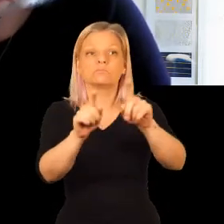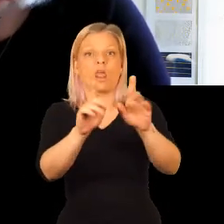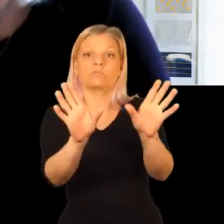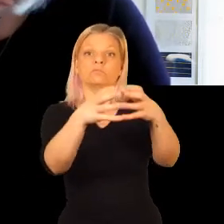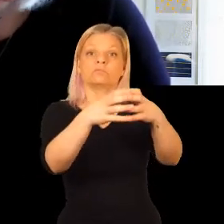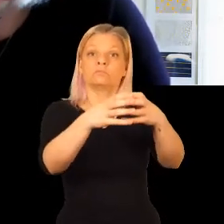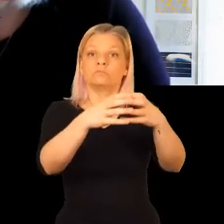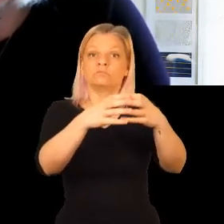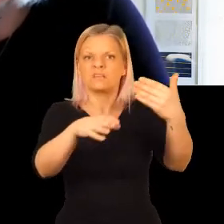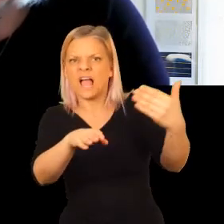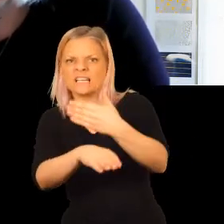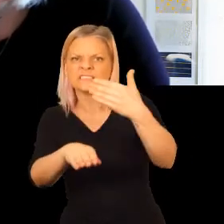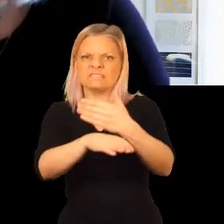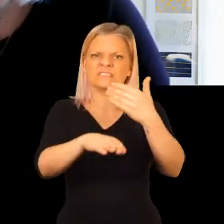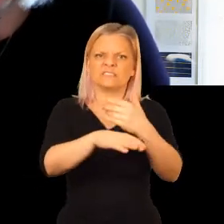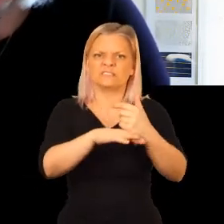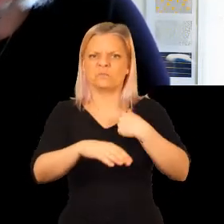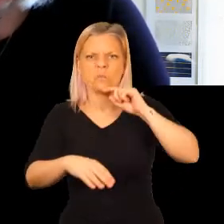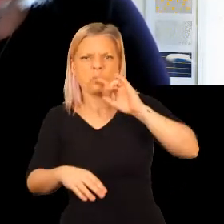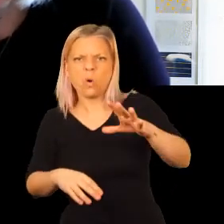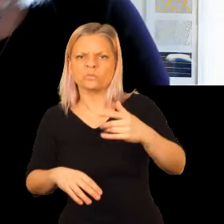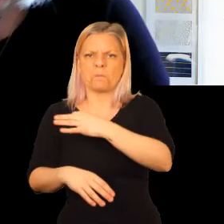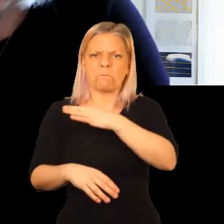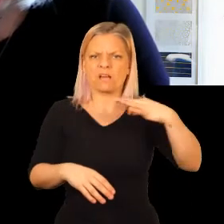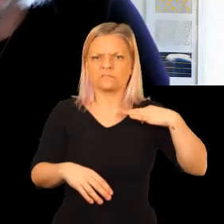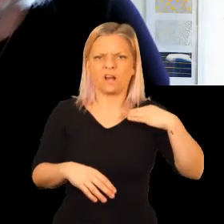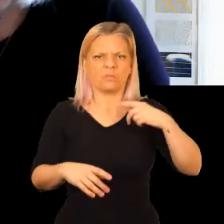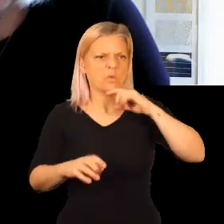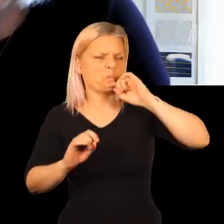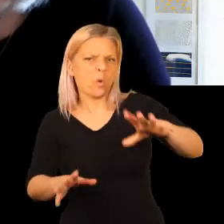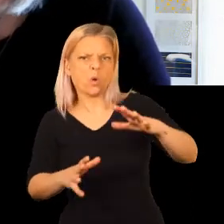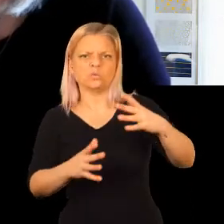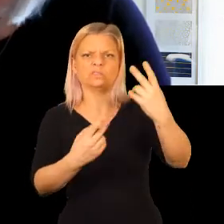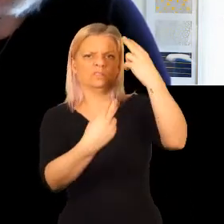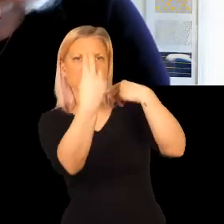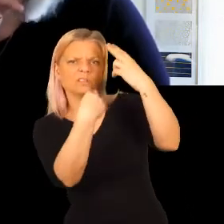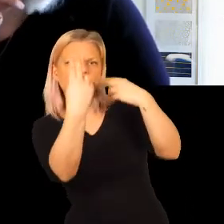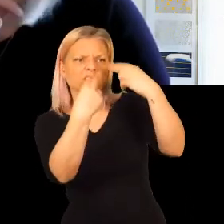this was about a bunch of activists going we're not just a medical l model we're not wanting to